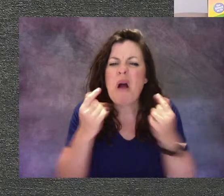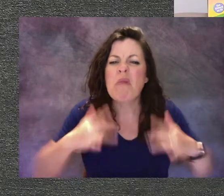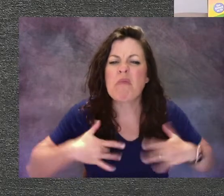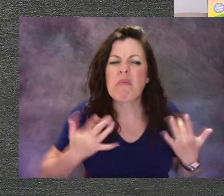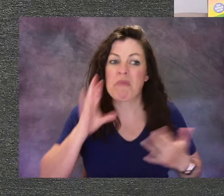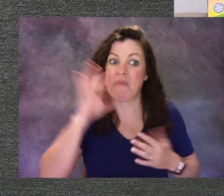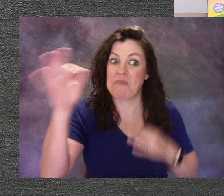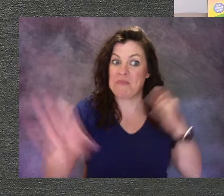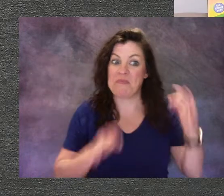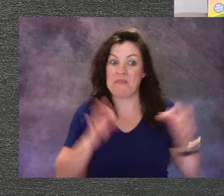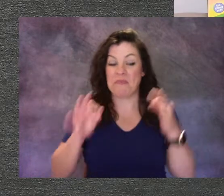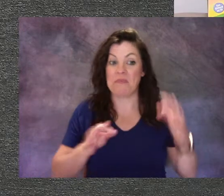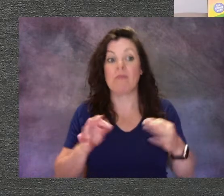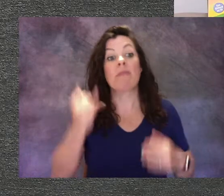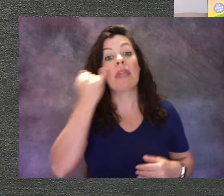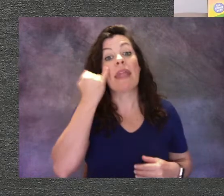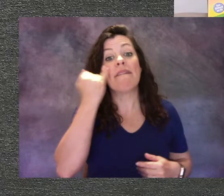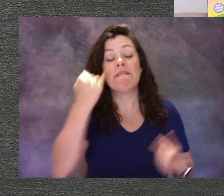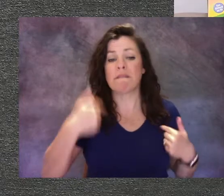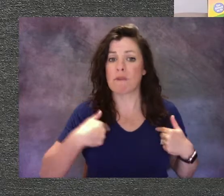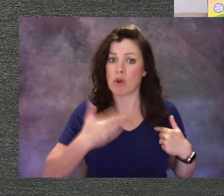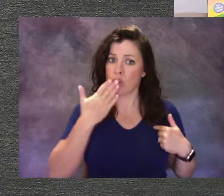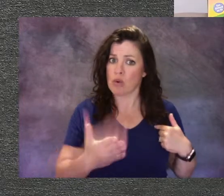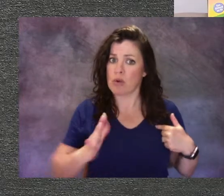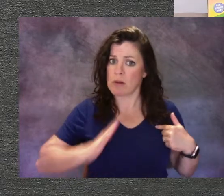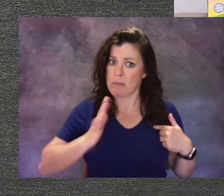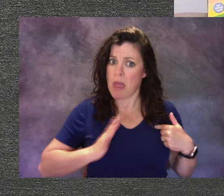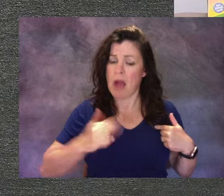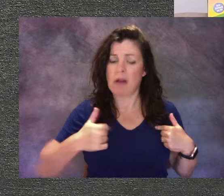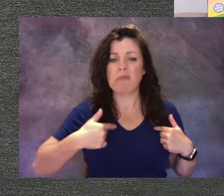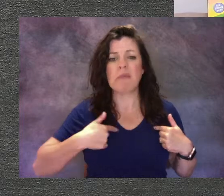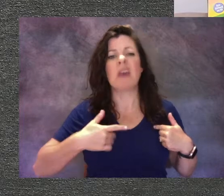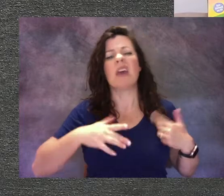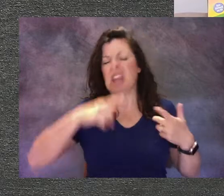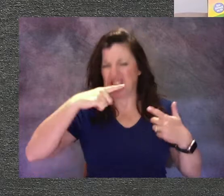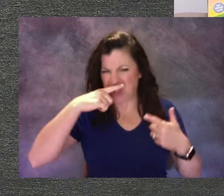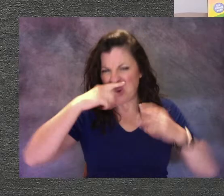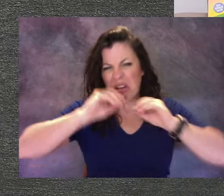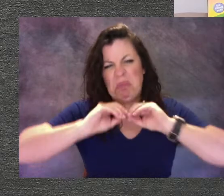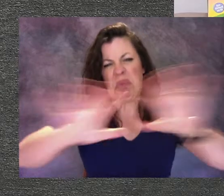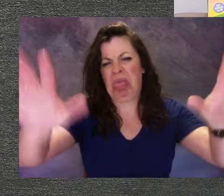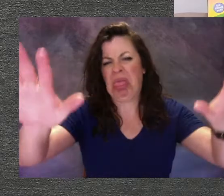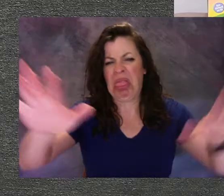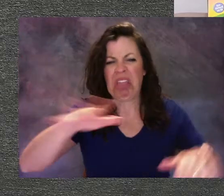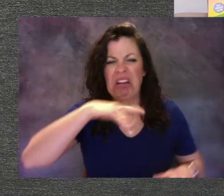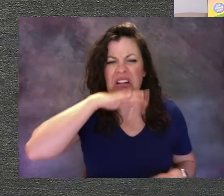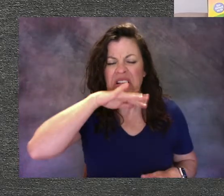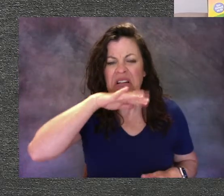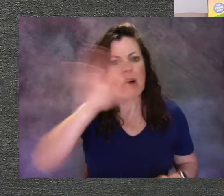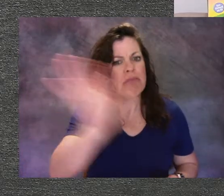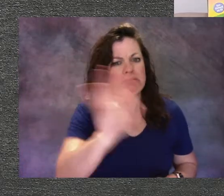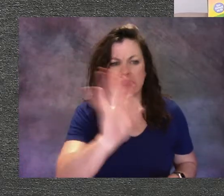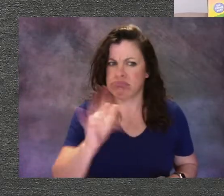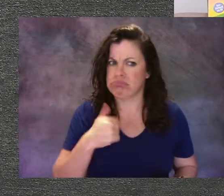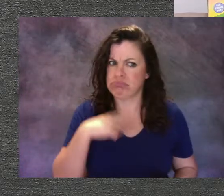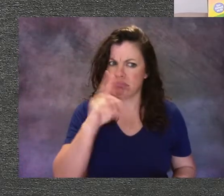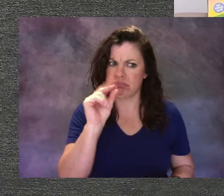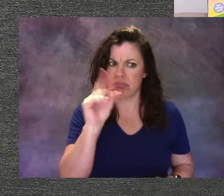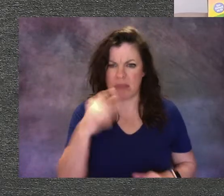To have good manners you should not spread your germs, should you? No, no, you should not. So before, can I move these out of the way